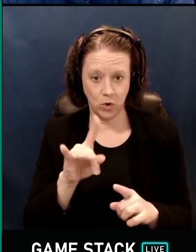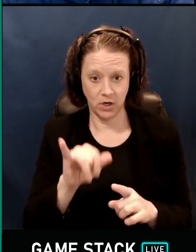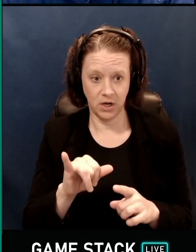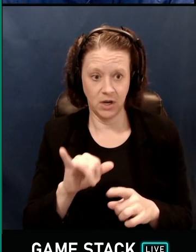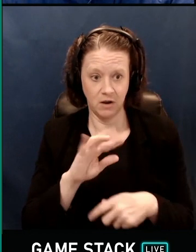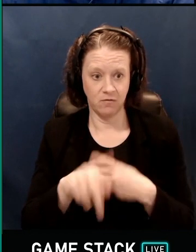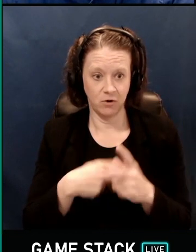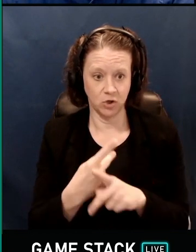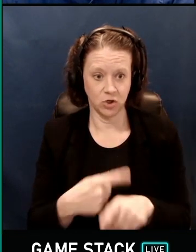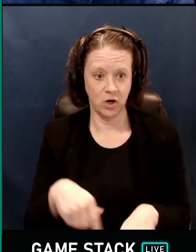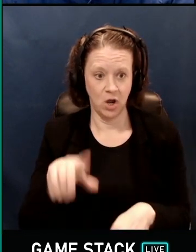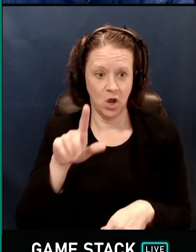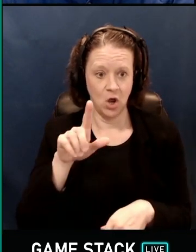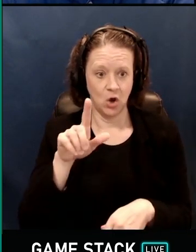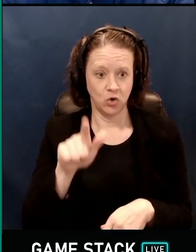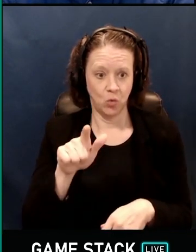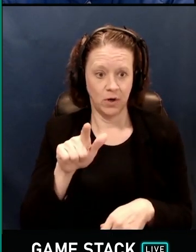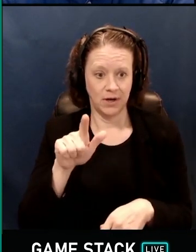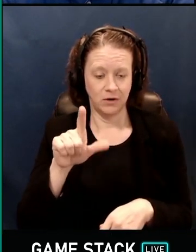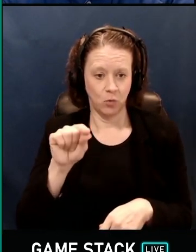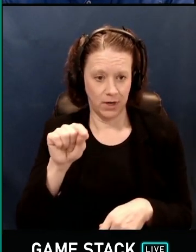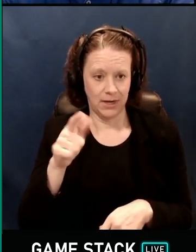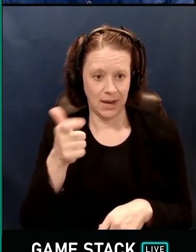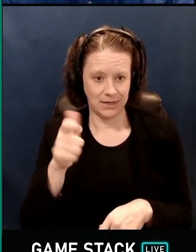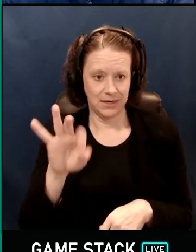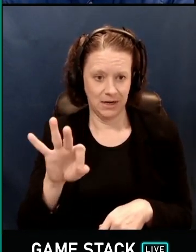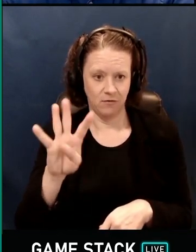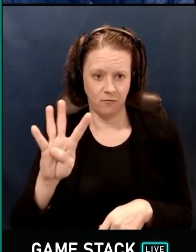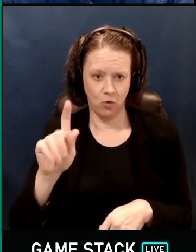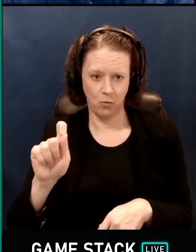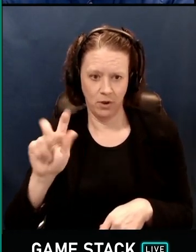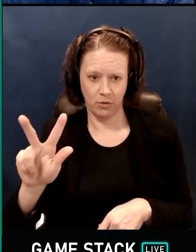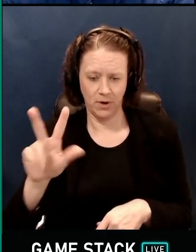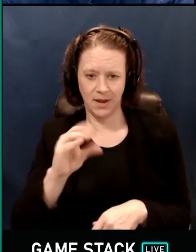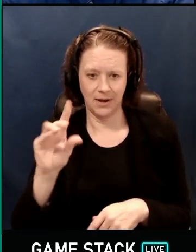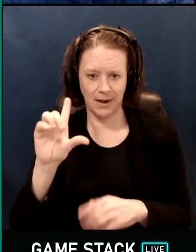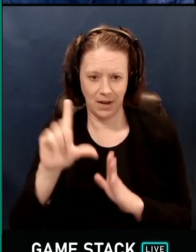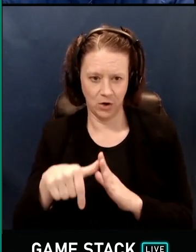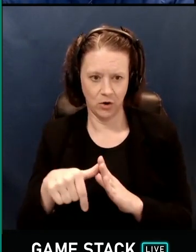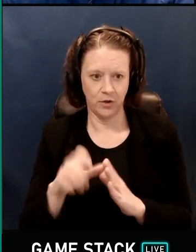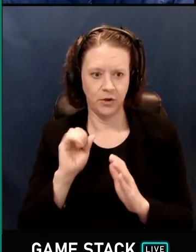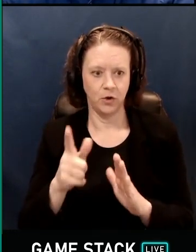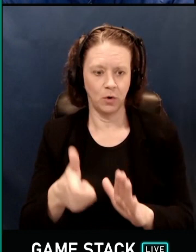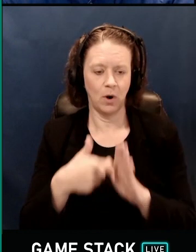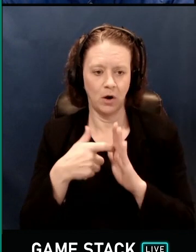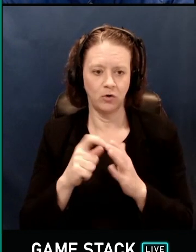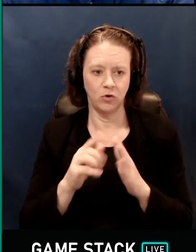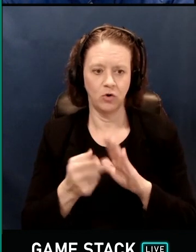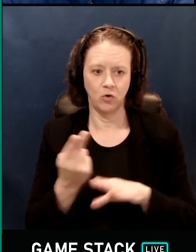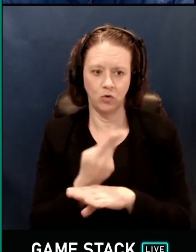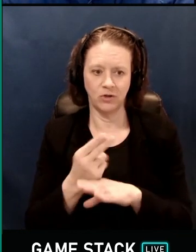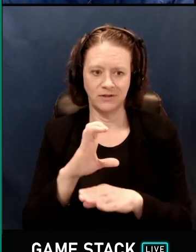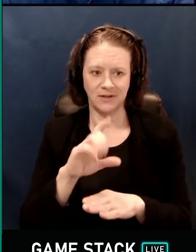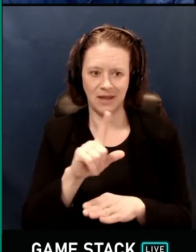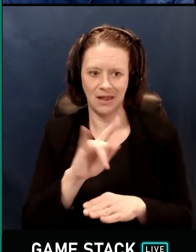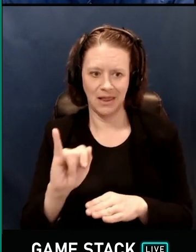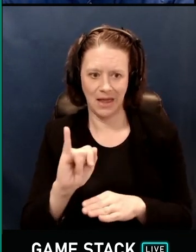2019.4.3 and later. You are allowed to run CLI batch mode only, no GUI is available.